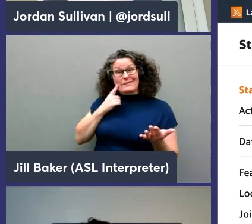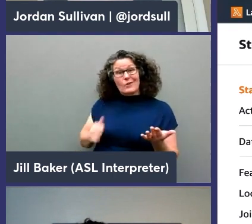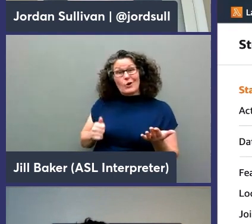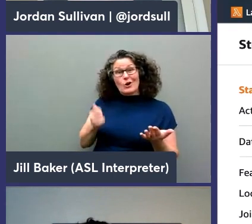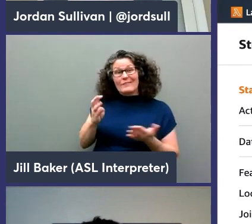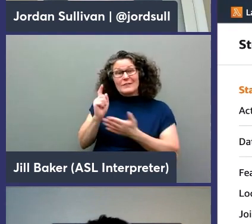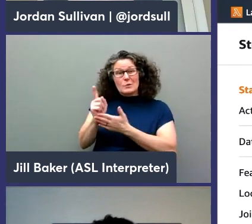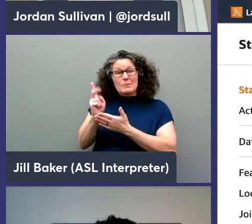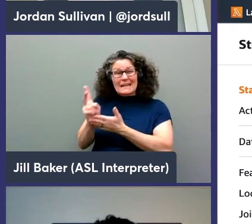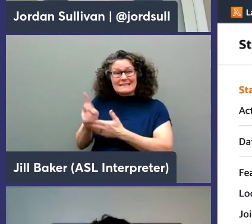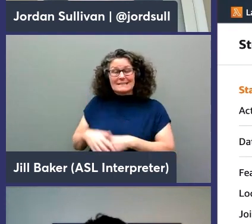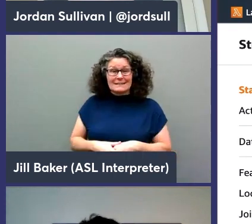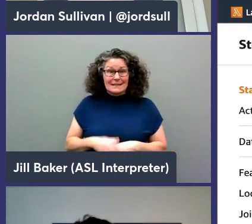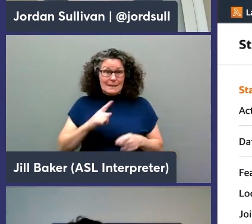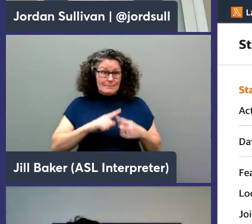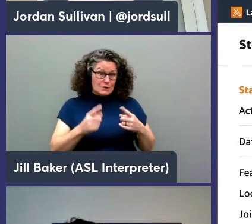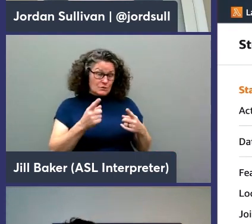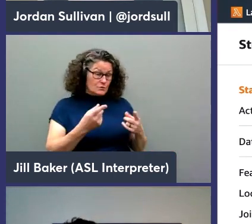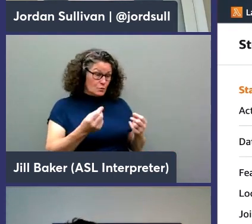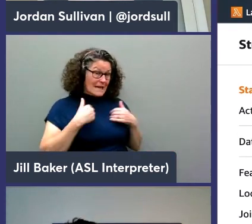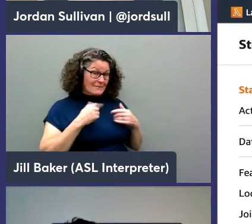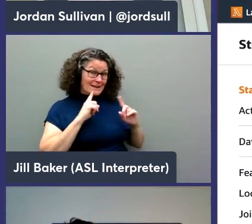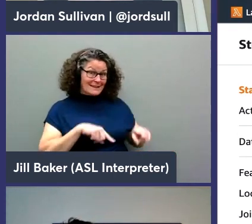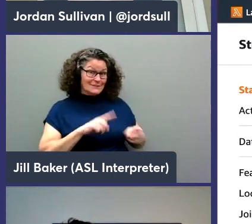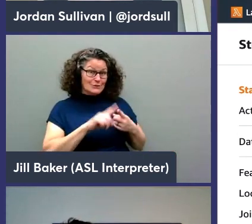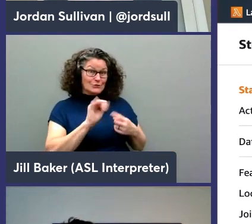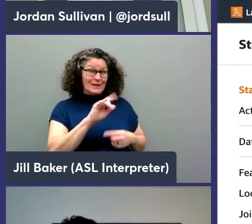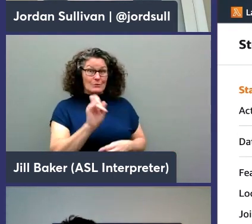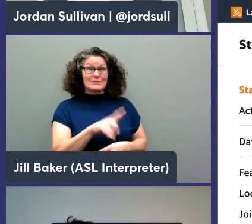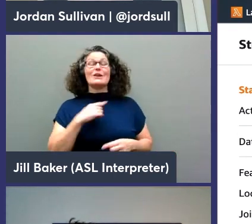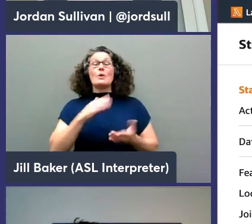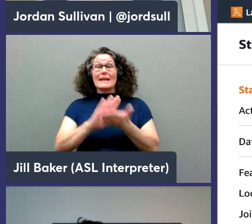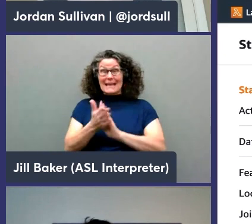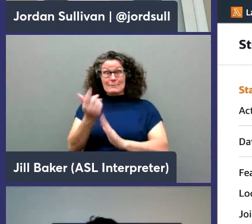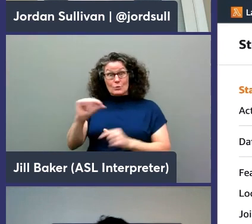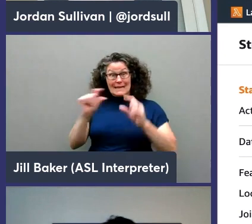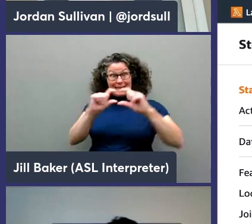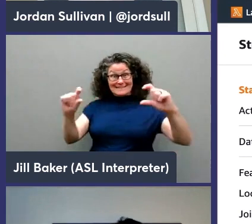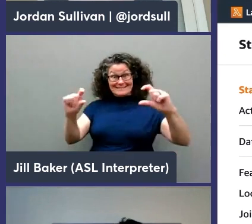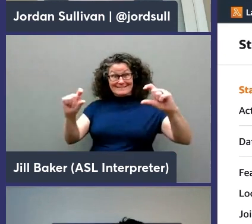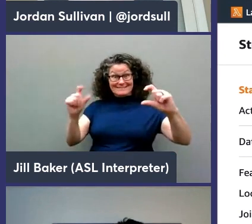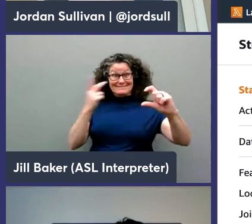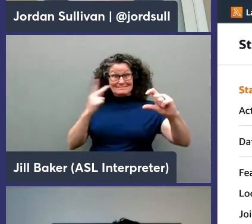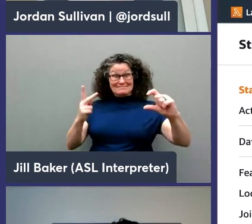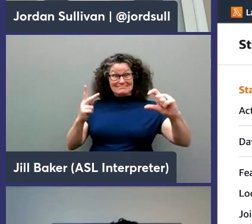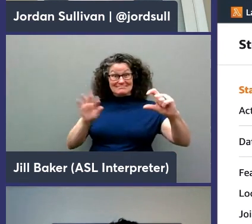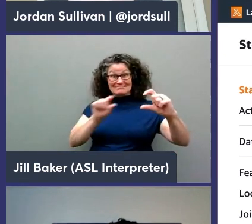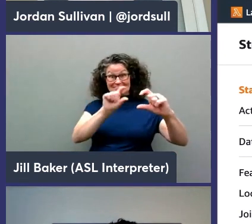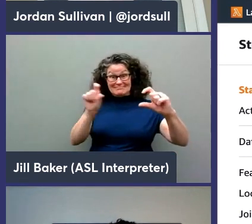Meanwhile, did we have an answer to that question? Oh, there it is. We went to green. But yeah, I mean, while that's waiting,